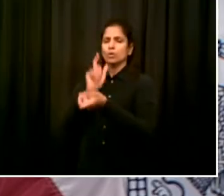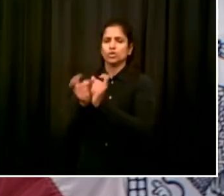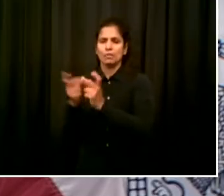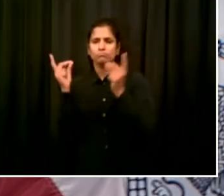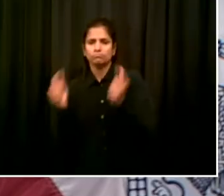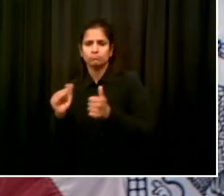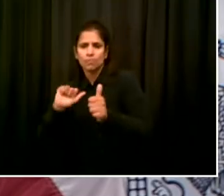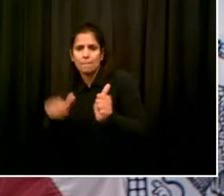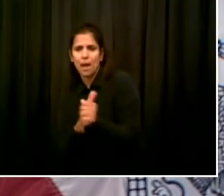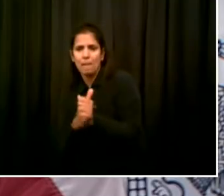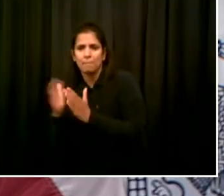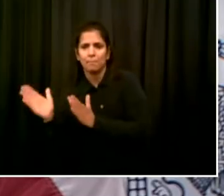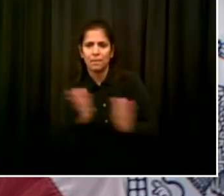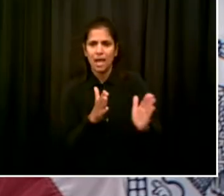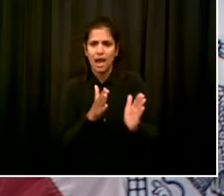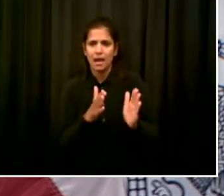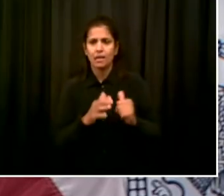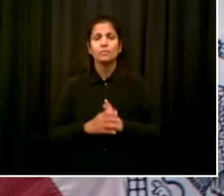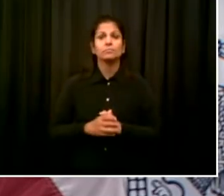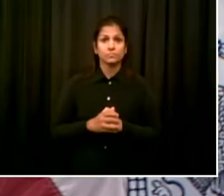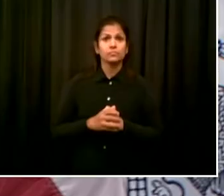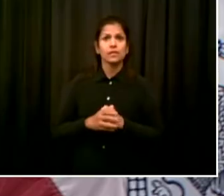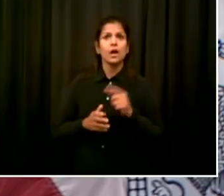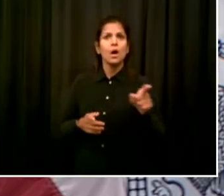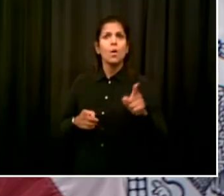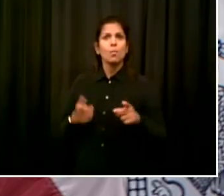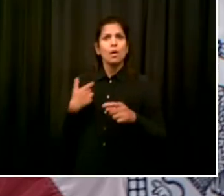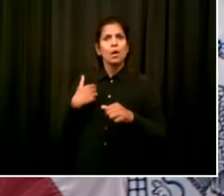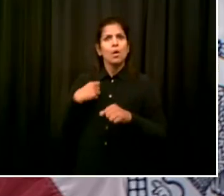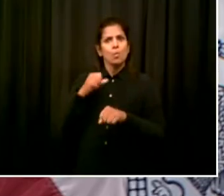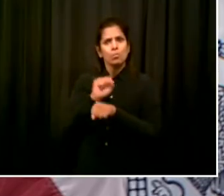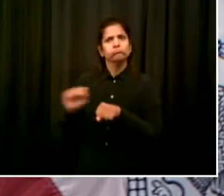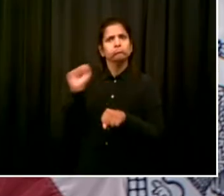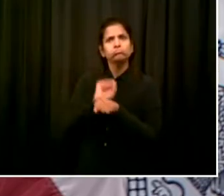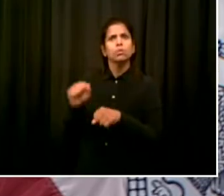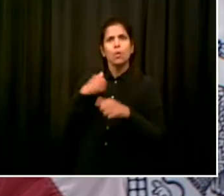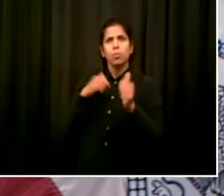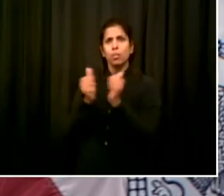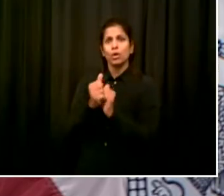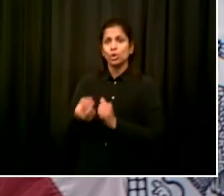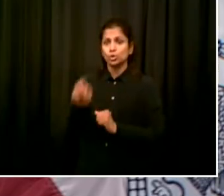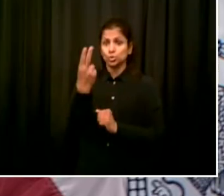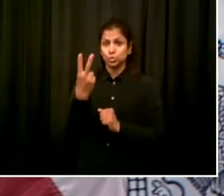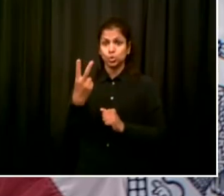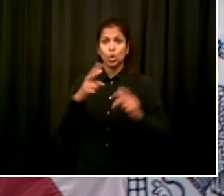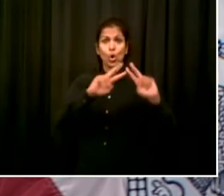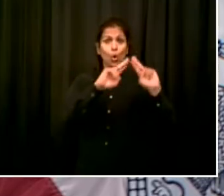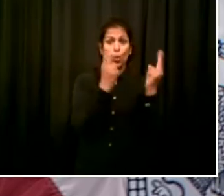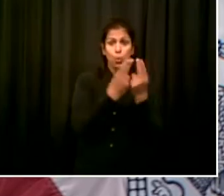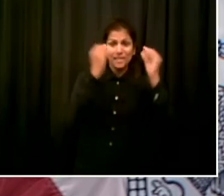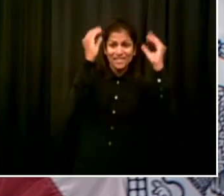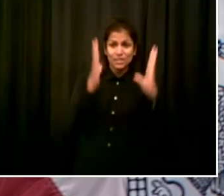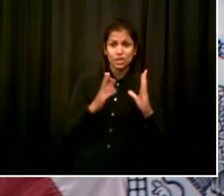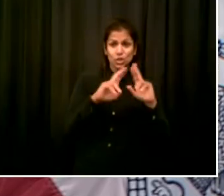BEEN WORKING INCESSANTLY WITH THE TWO MAIN UNIONS AND EDUCATORS . WE WELCOME MORE AND